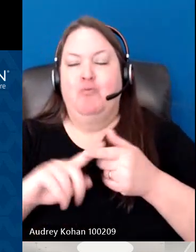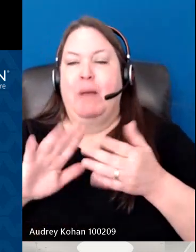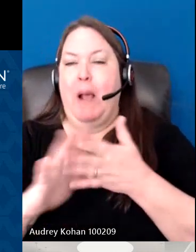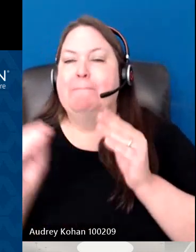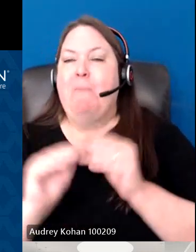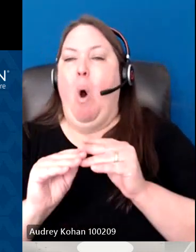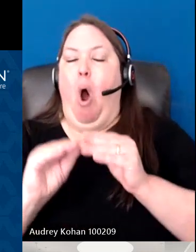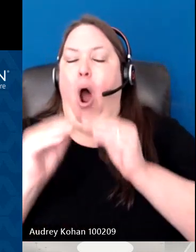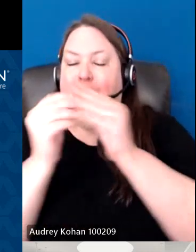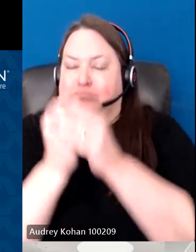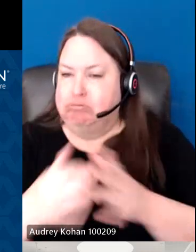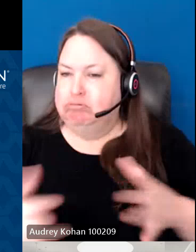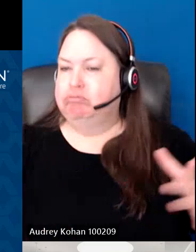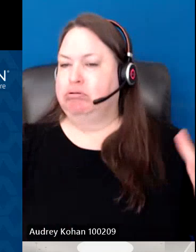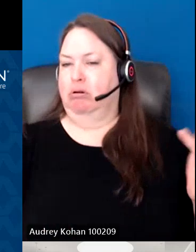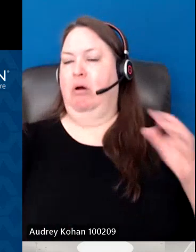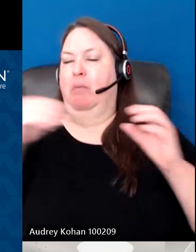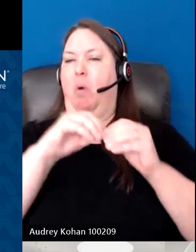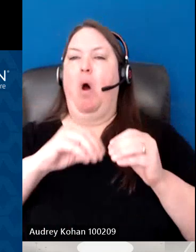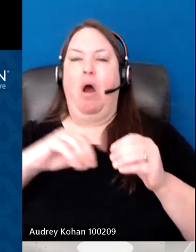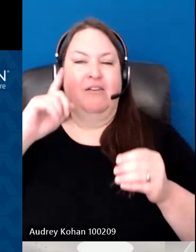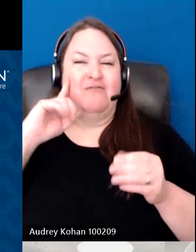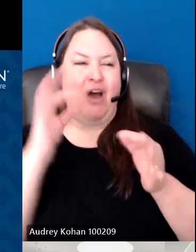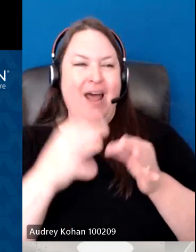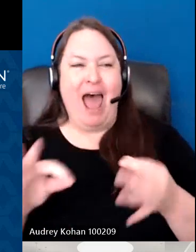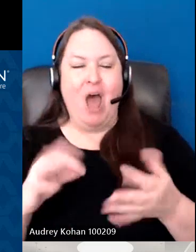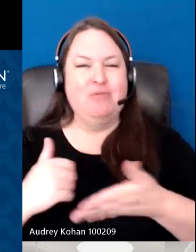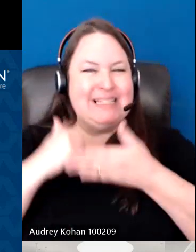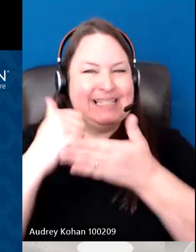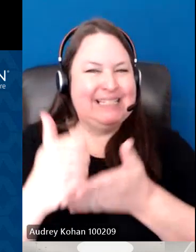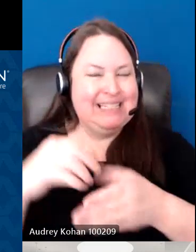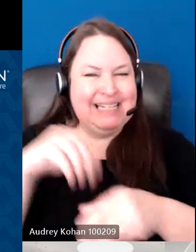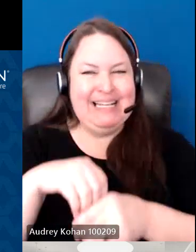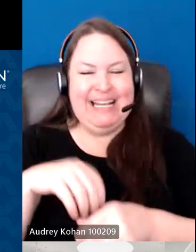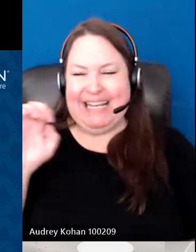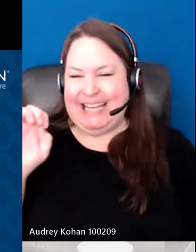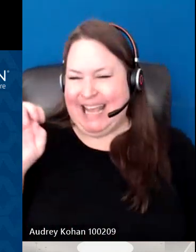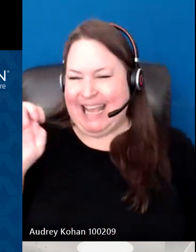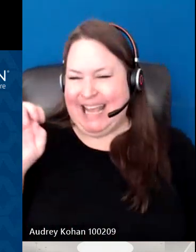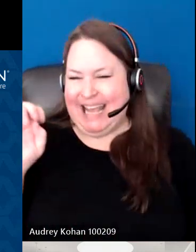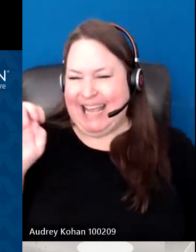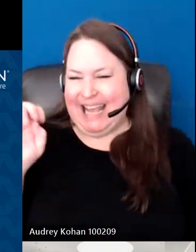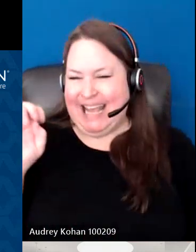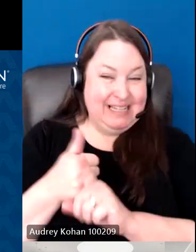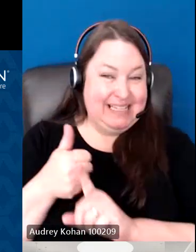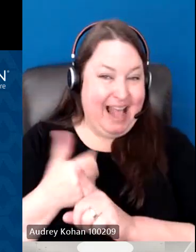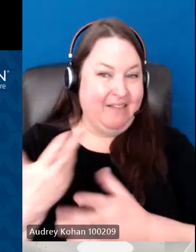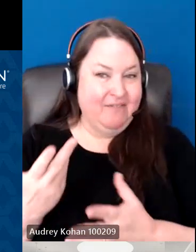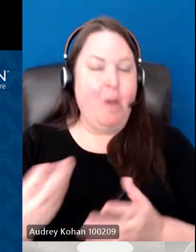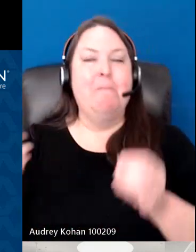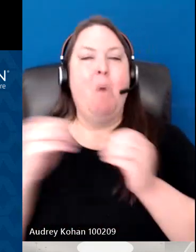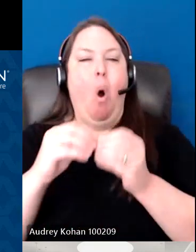to provide language uh assistance in the EHR itself so uh more to come on that good thank